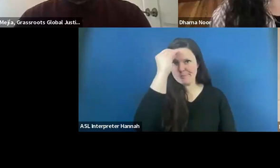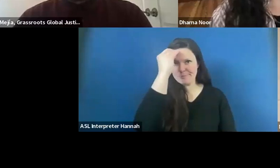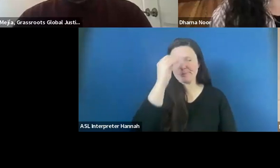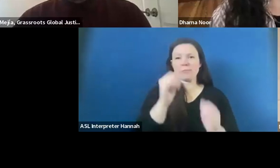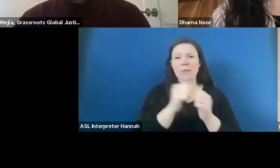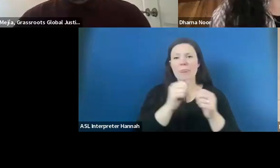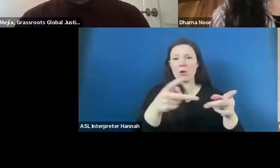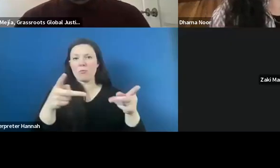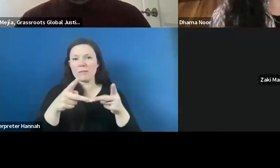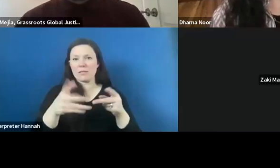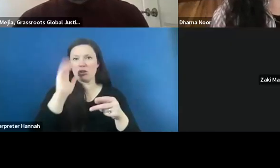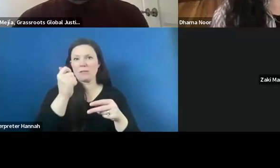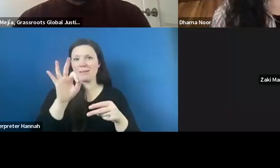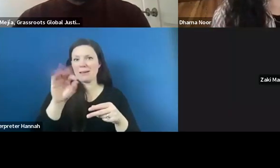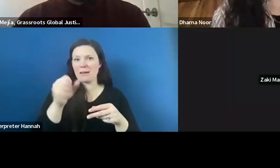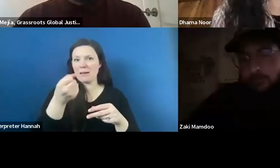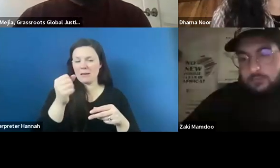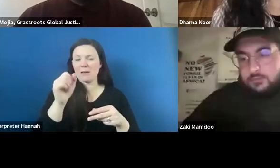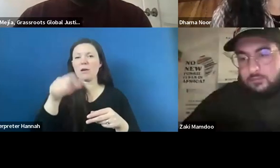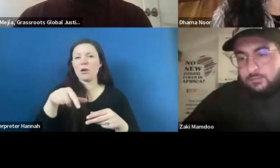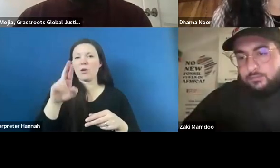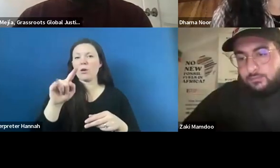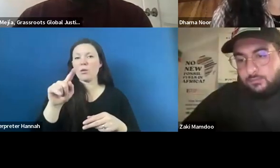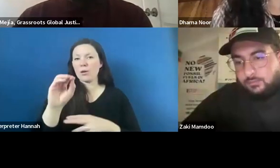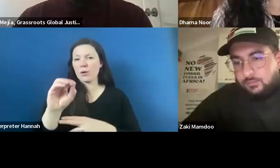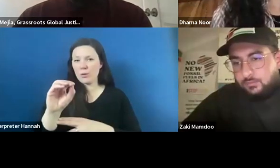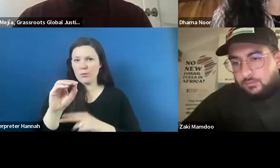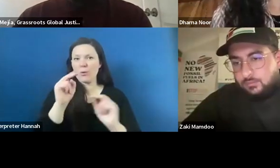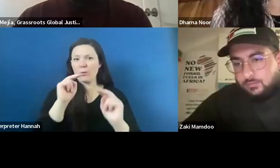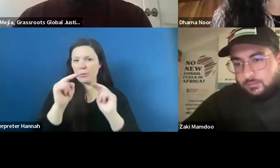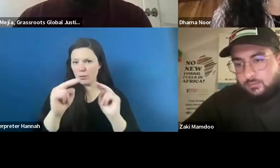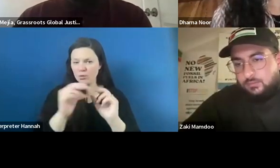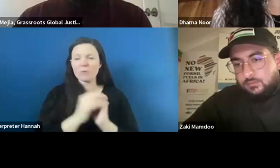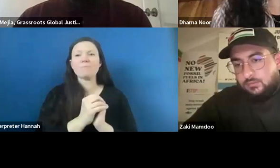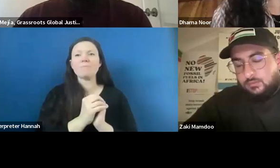1990s, the Kyoto Protocol was being negotiated, the U.S.